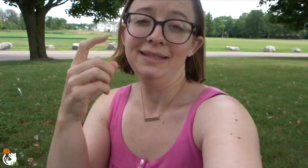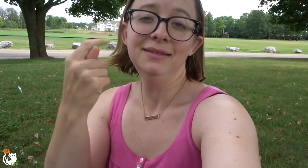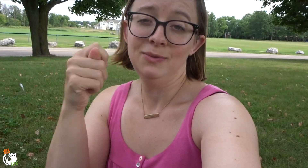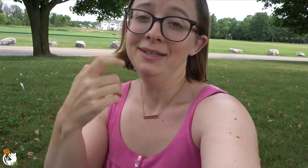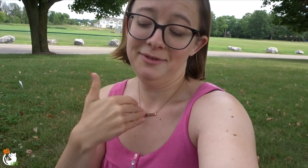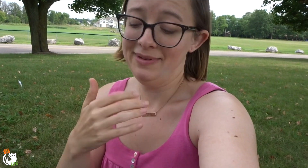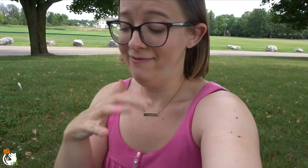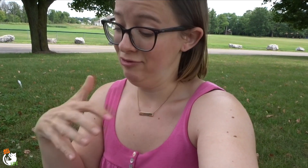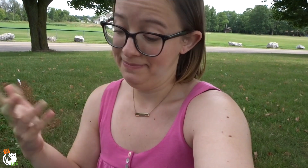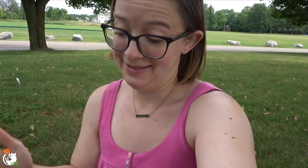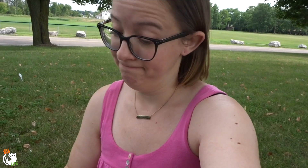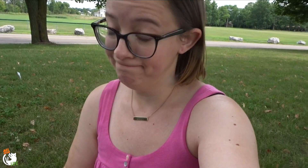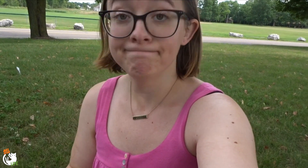Who needs toys when you have grapes?